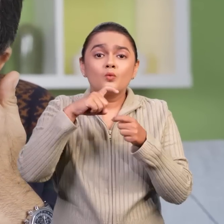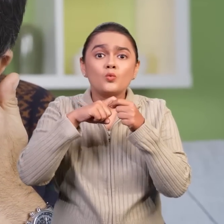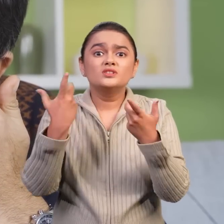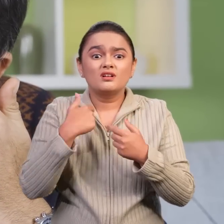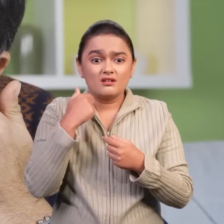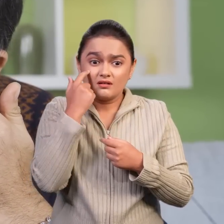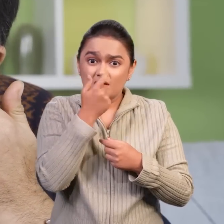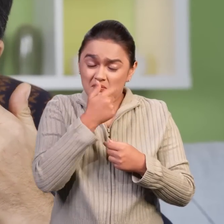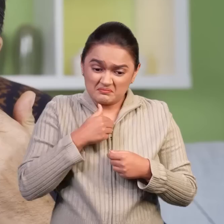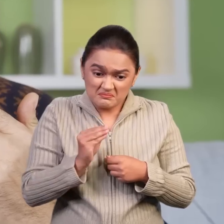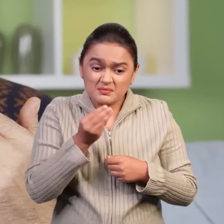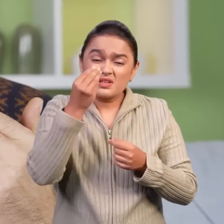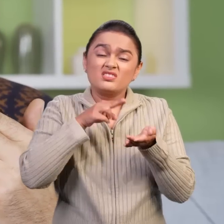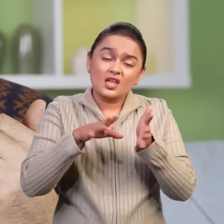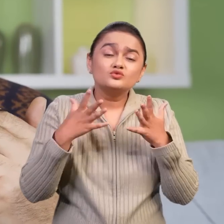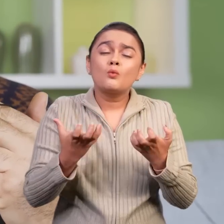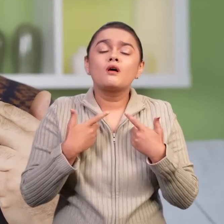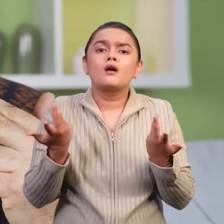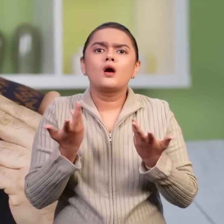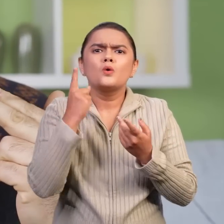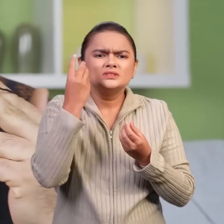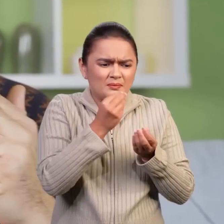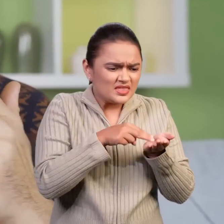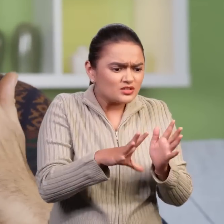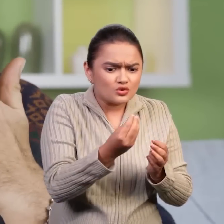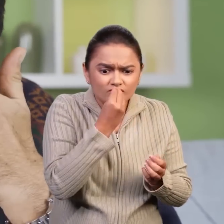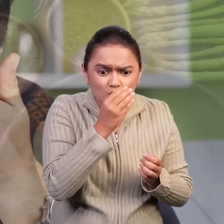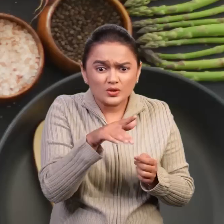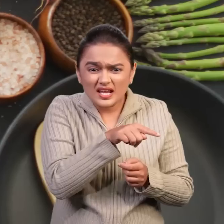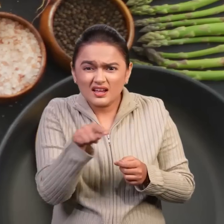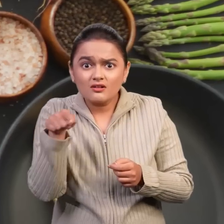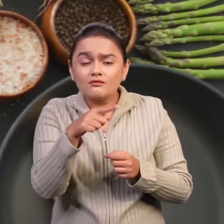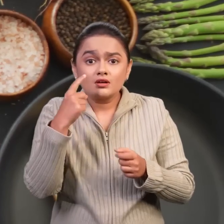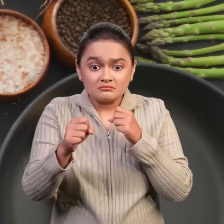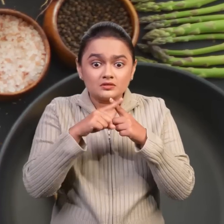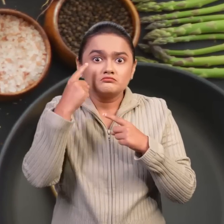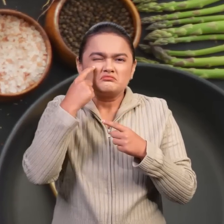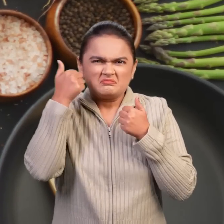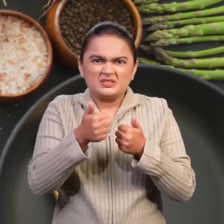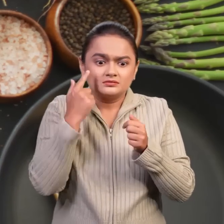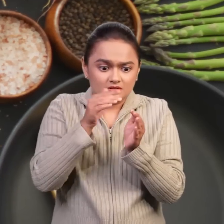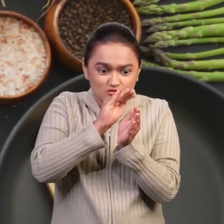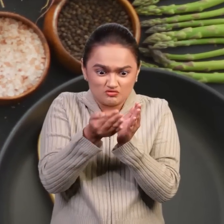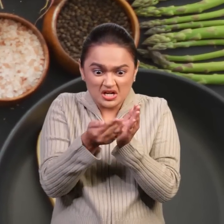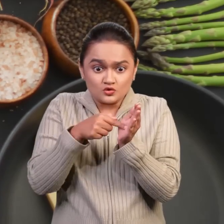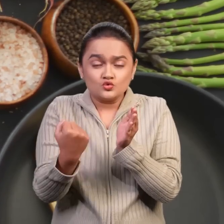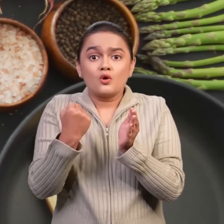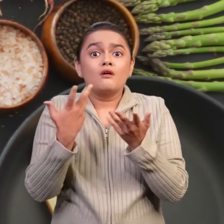the question is - how would I improve my eyesight naturally? There are certain natural foods that work great for our eye, especially the retina.